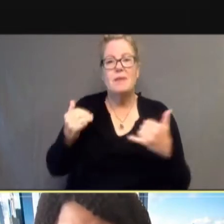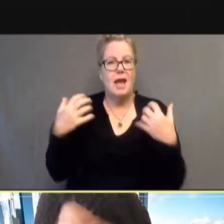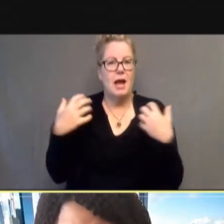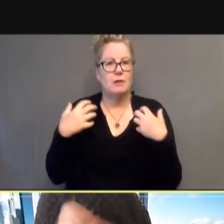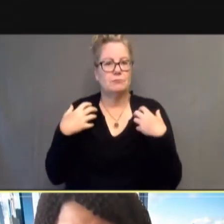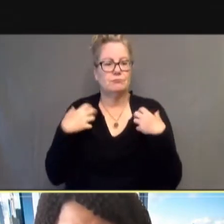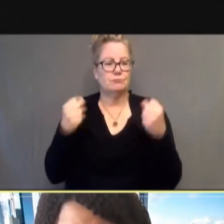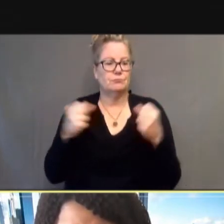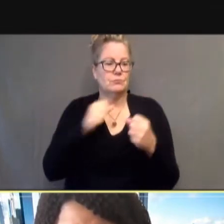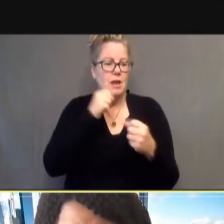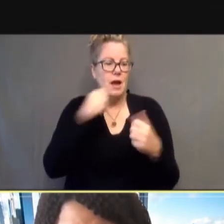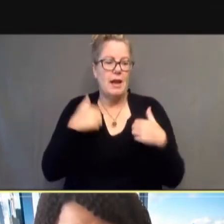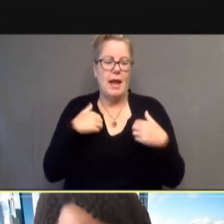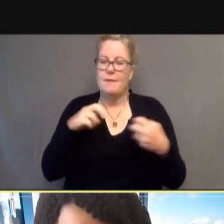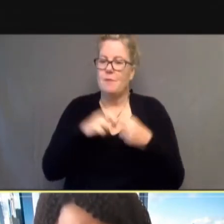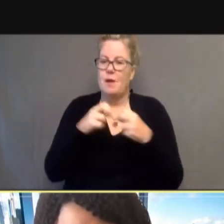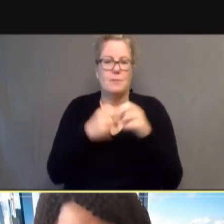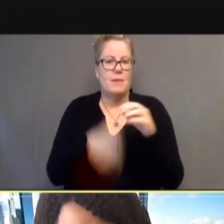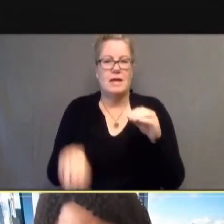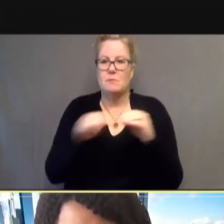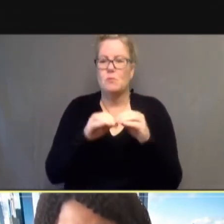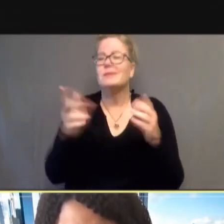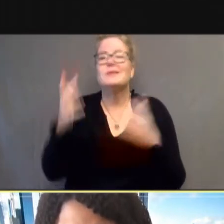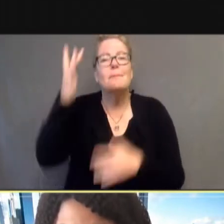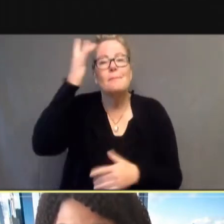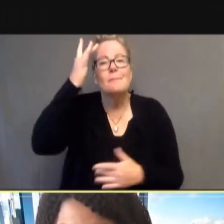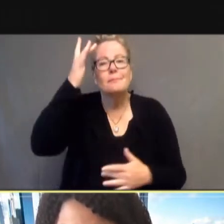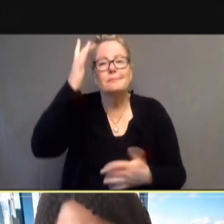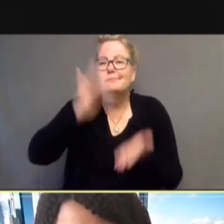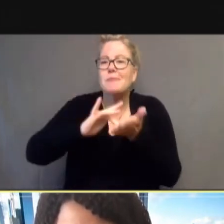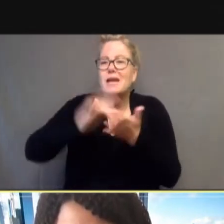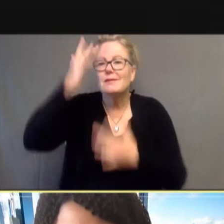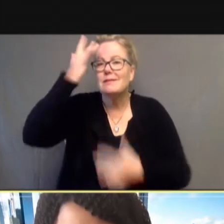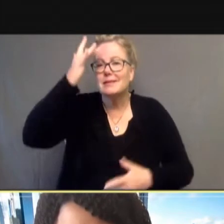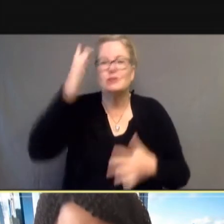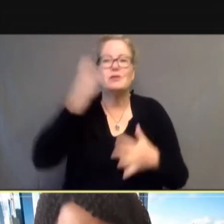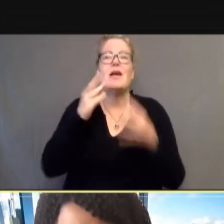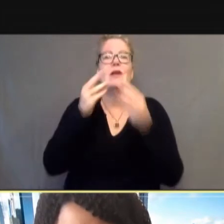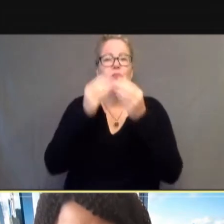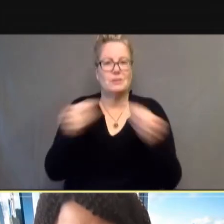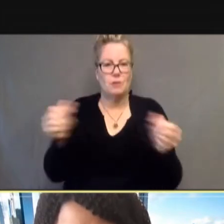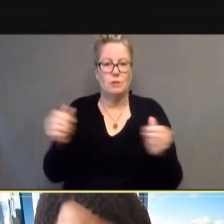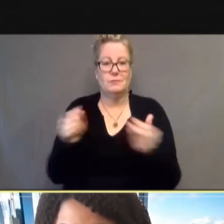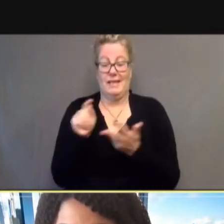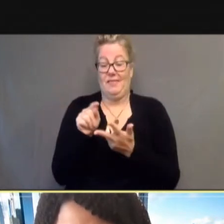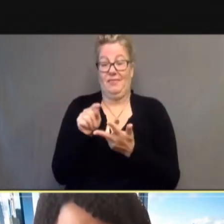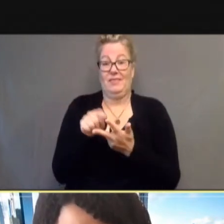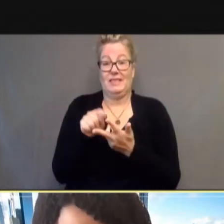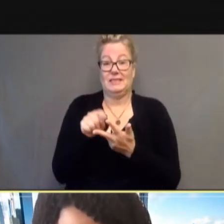that's resolved completely. This prong protects those individuals from being discriminated